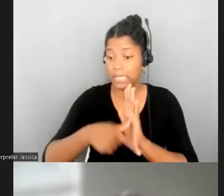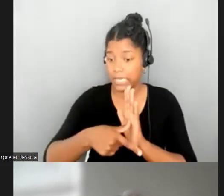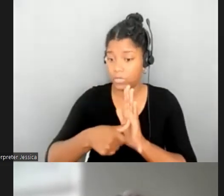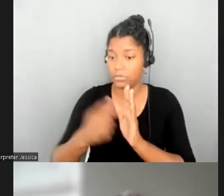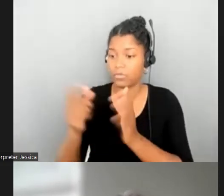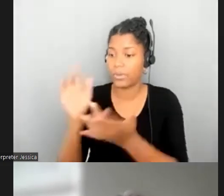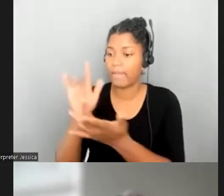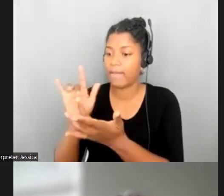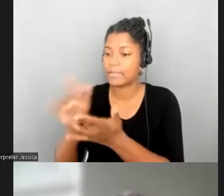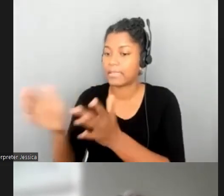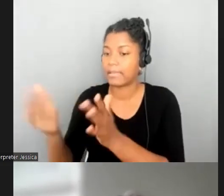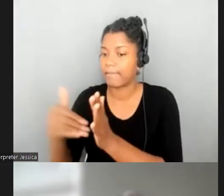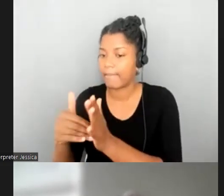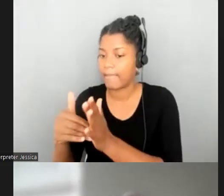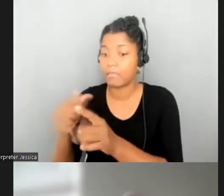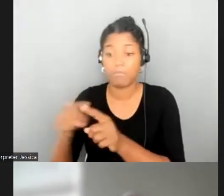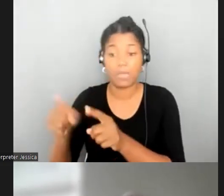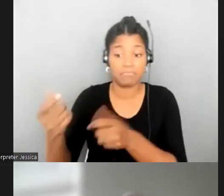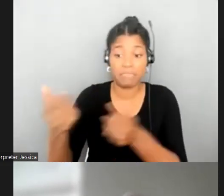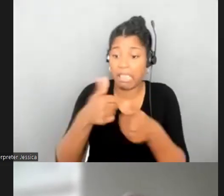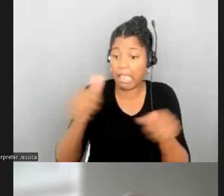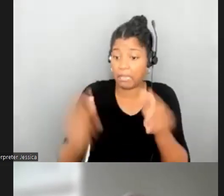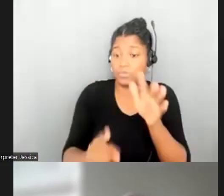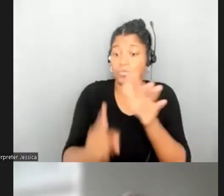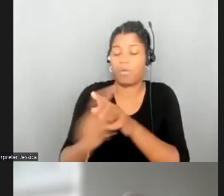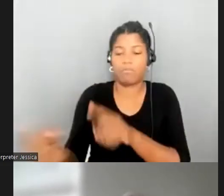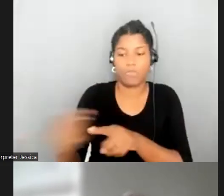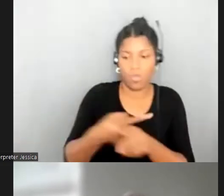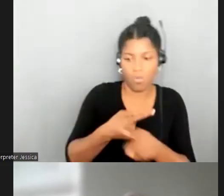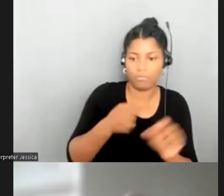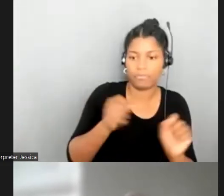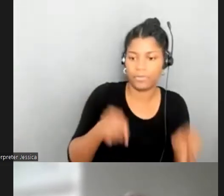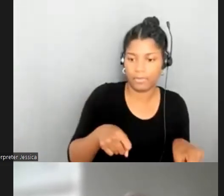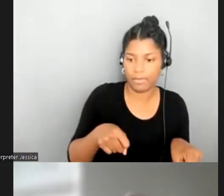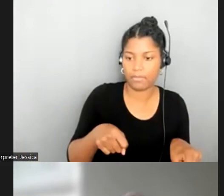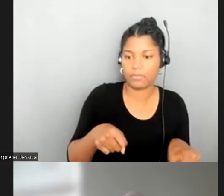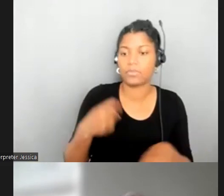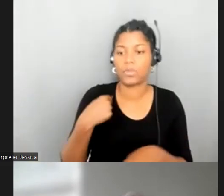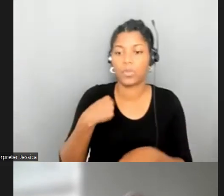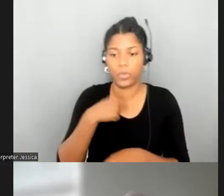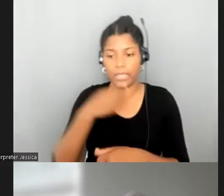Again, they could call us if anything came up in between and we did a very similar thing,